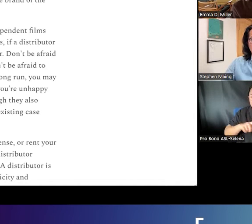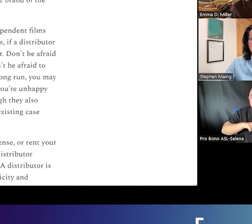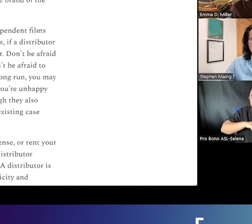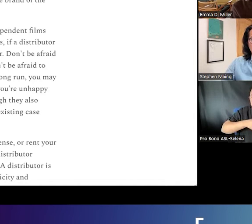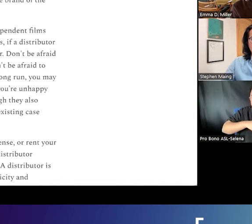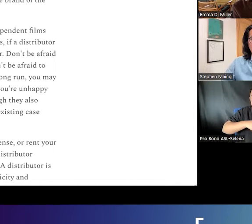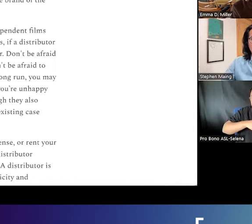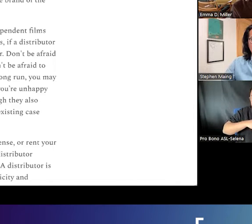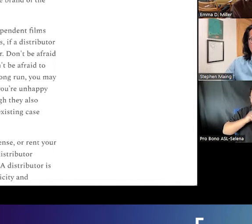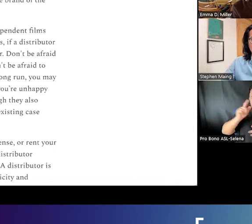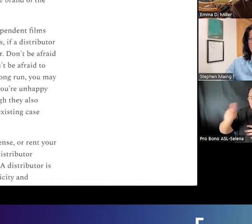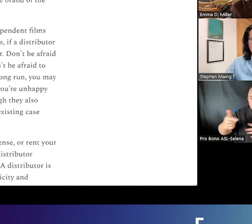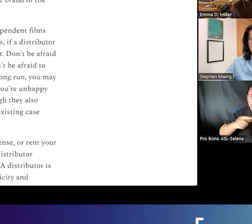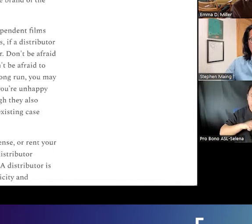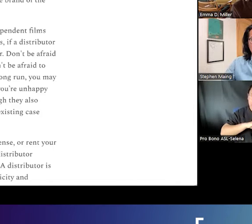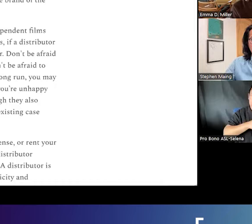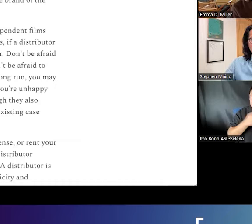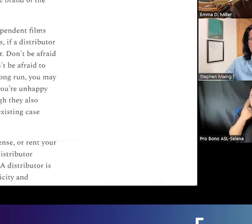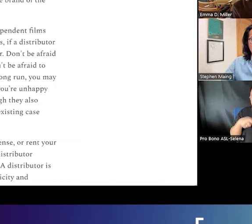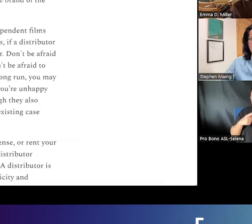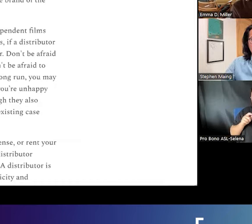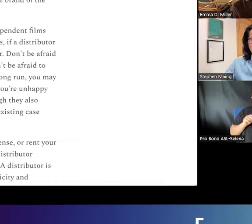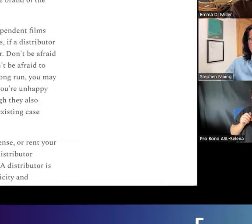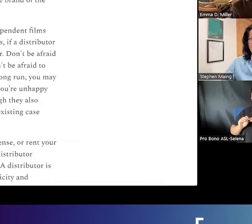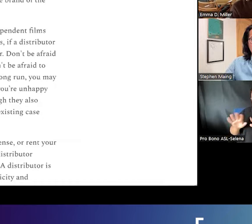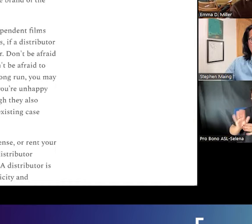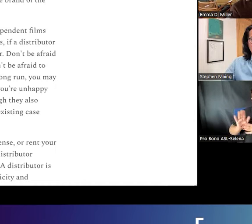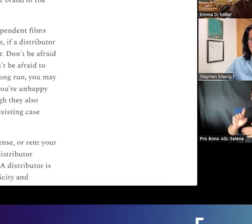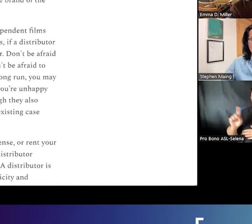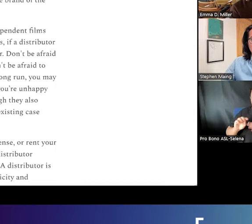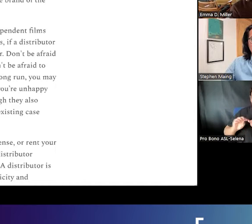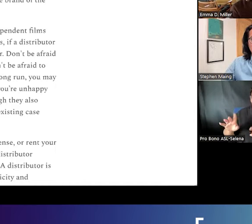And so that's that's where we like to start, is the projects